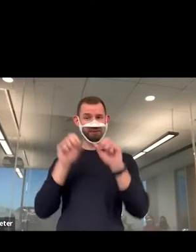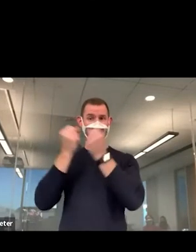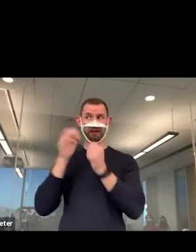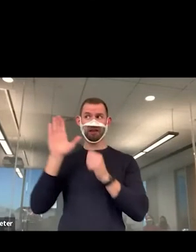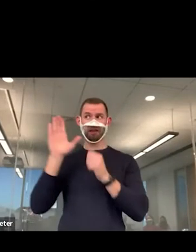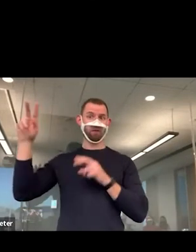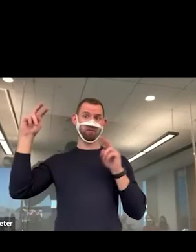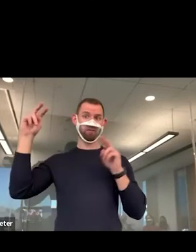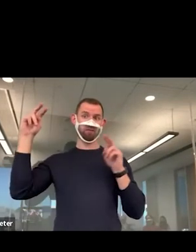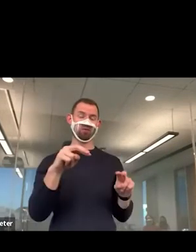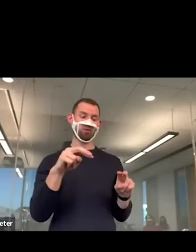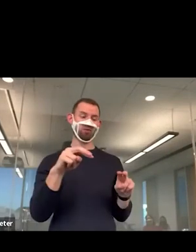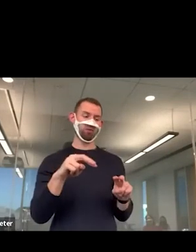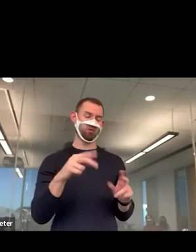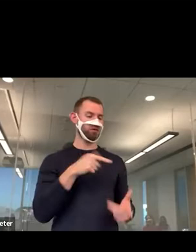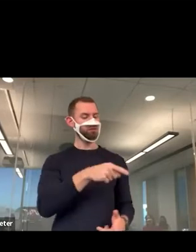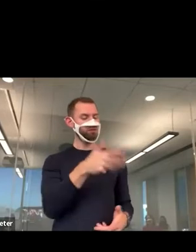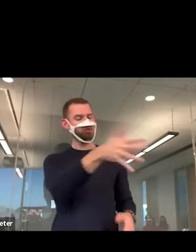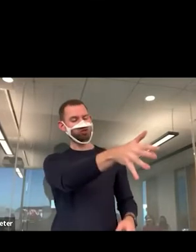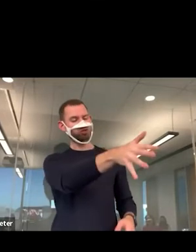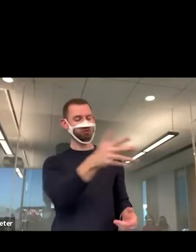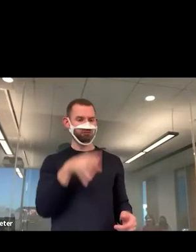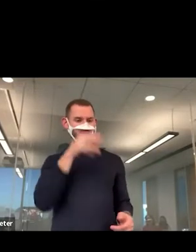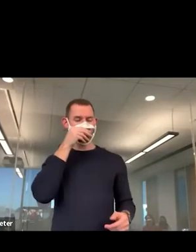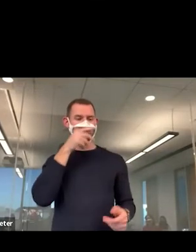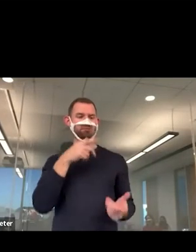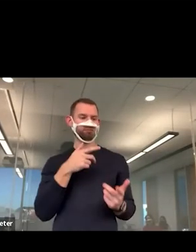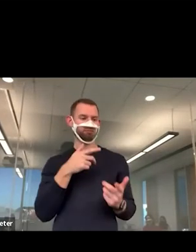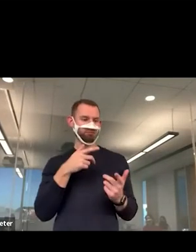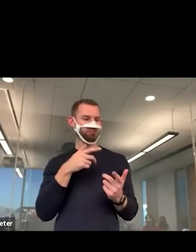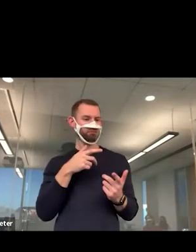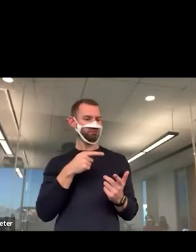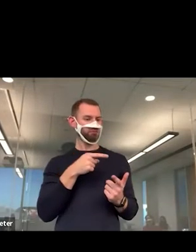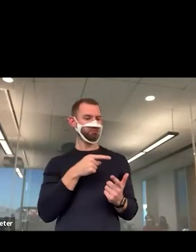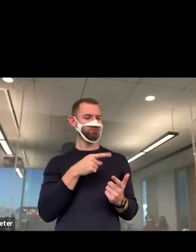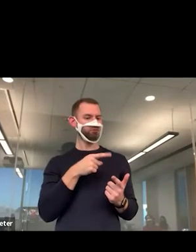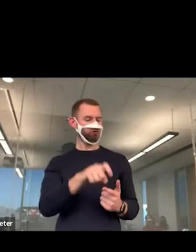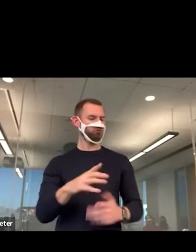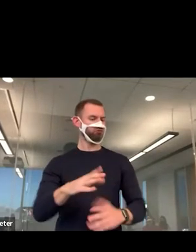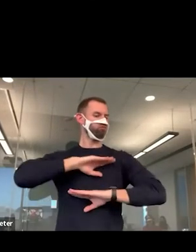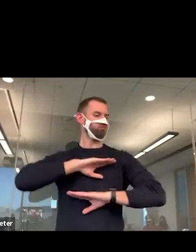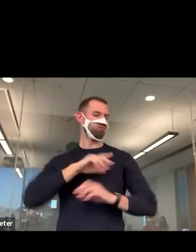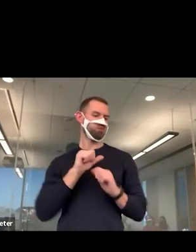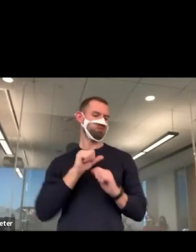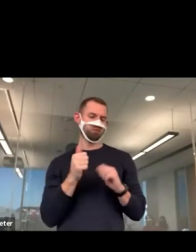um it's why why don't you just shut up and be happy that you got what you got and don't bug